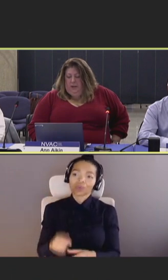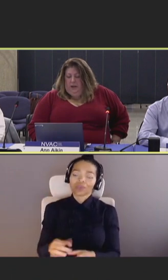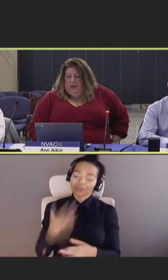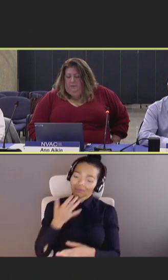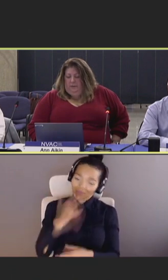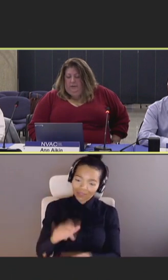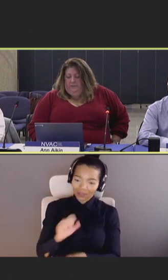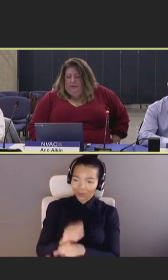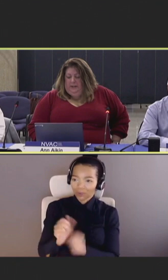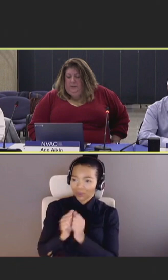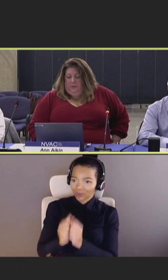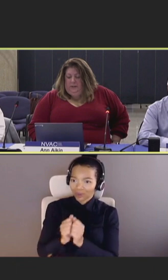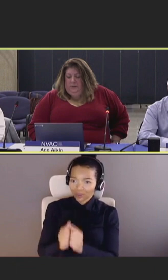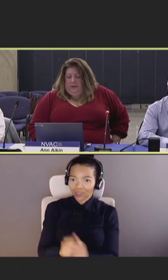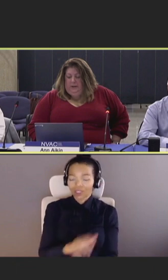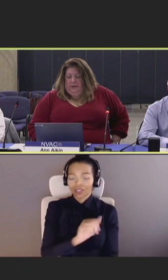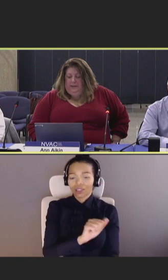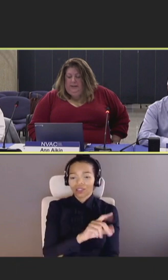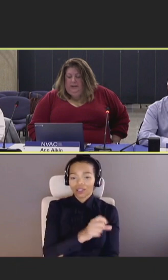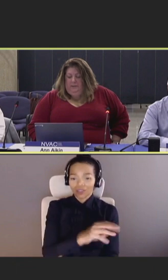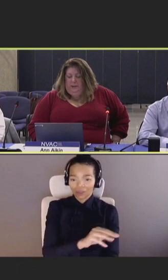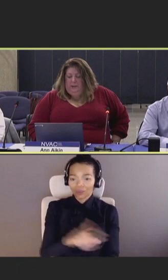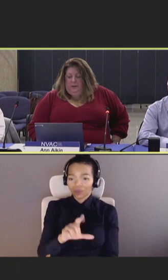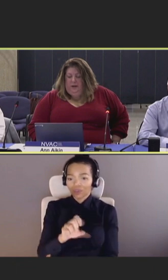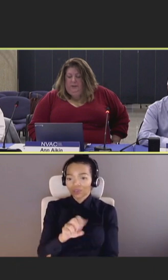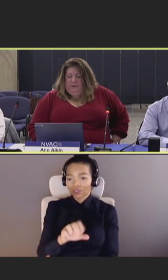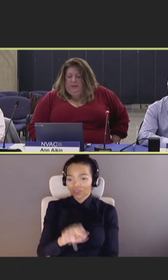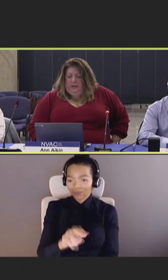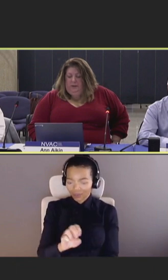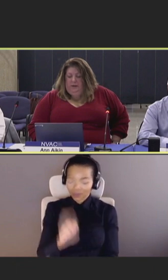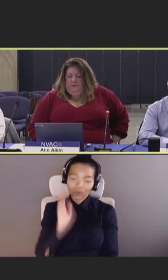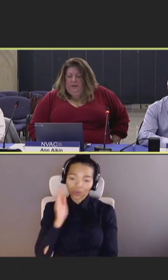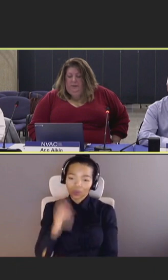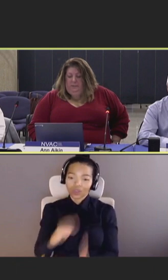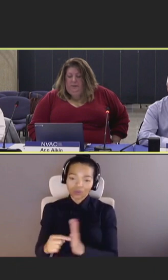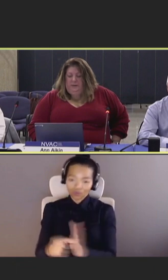Admiral Levine is going to recognize him and two other stellar NVAC members,